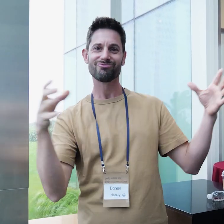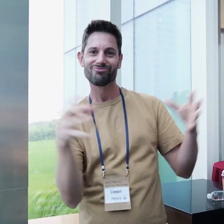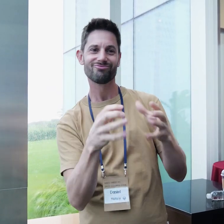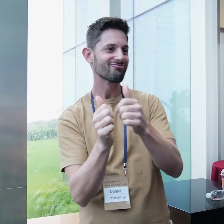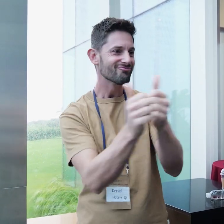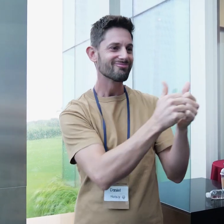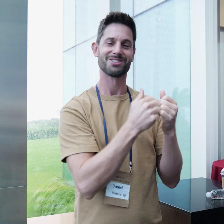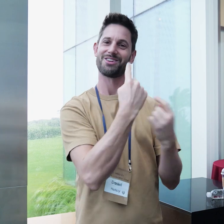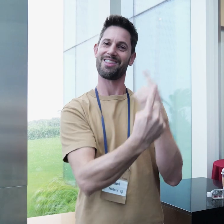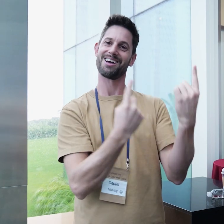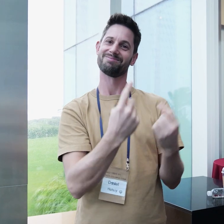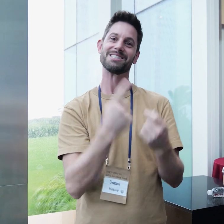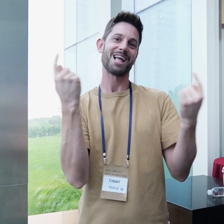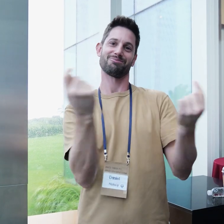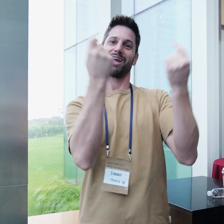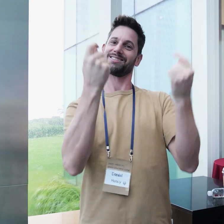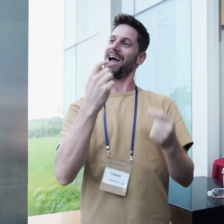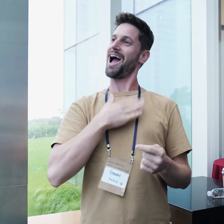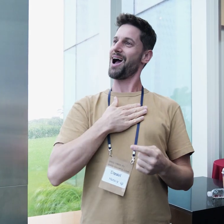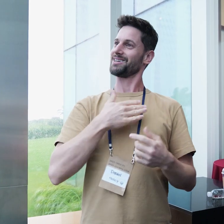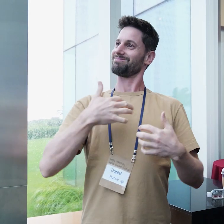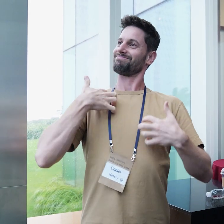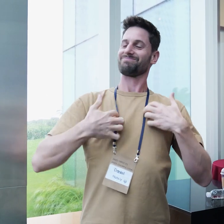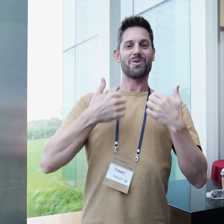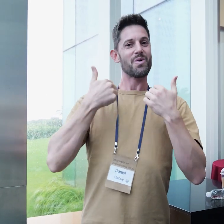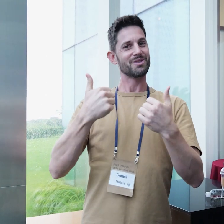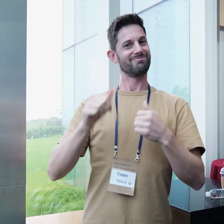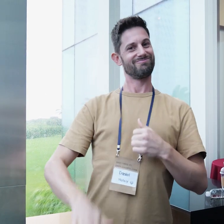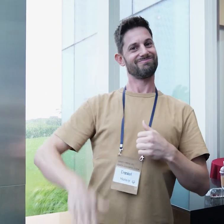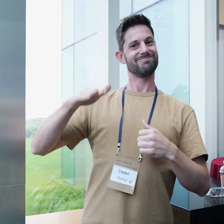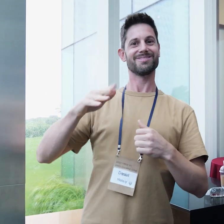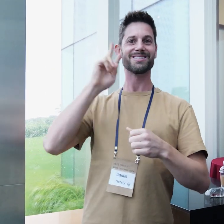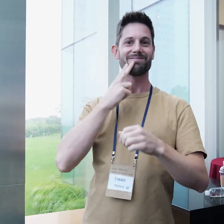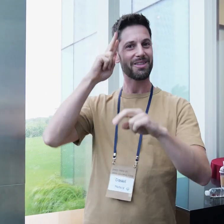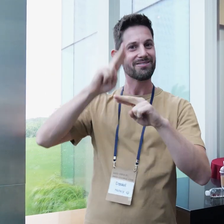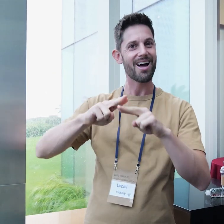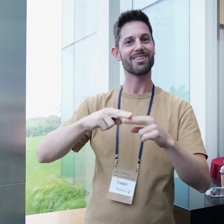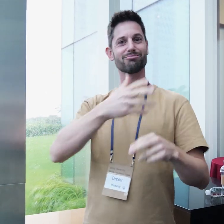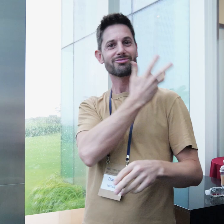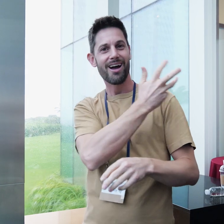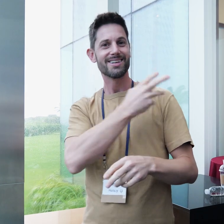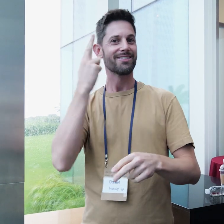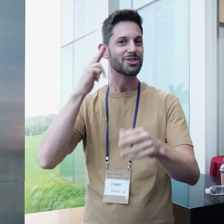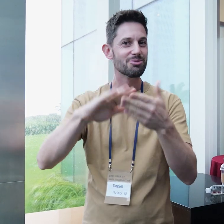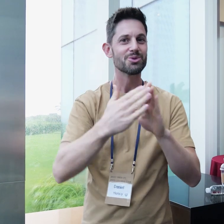coming together and supporting each other and celebrating our upbringing as a child of Deaf parents